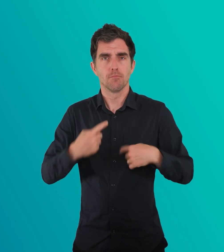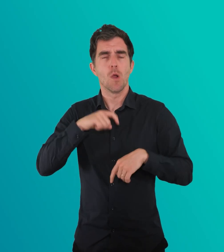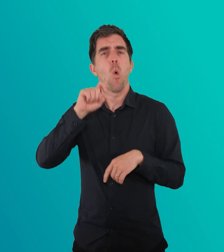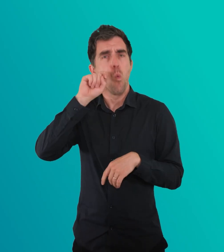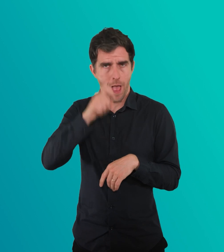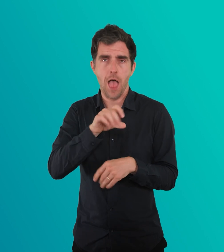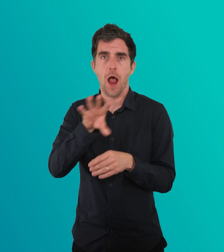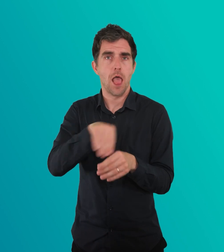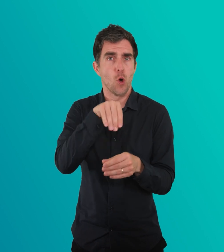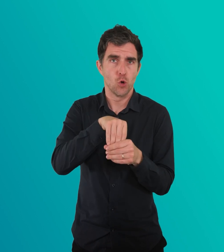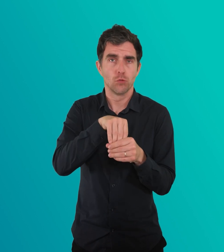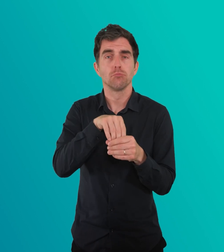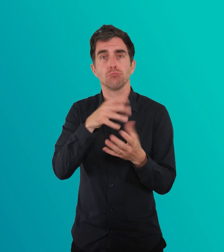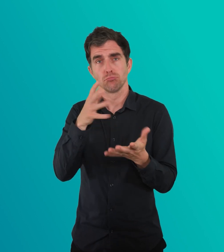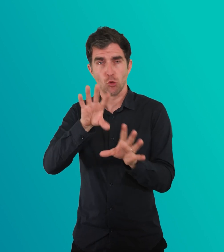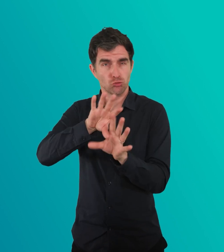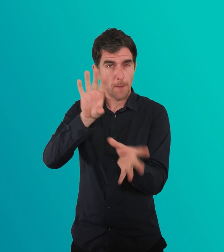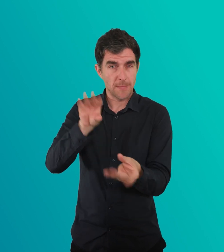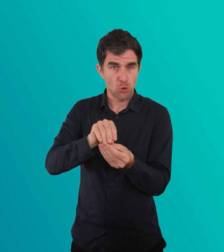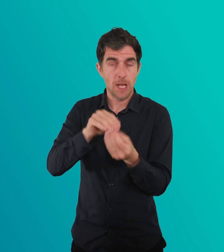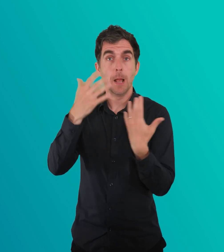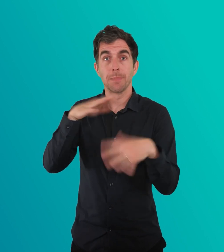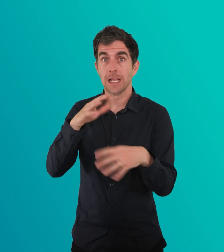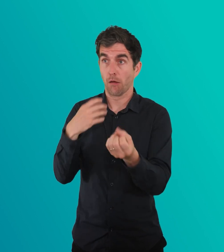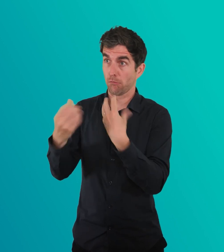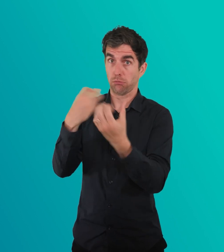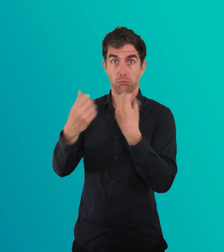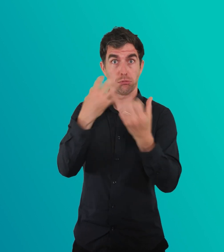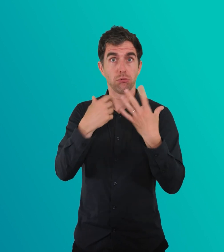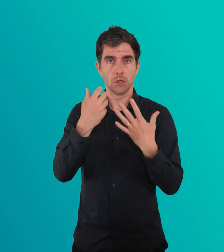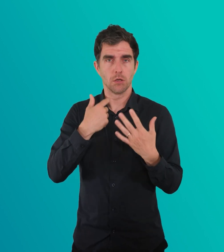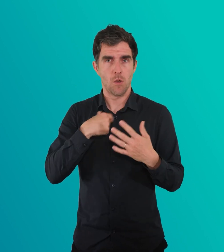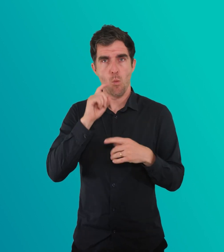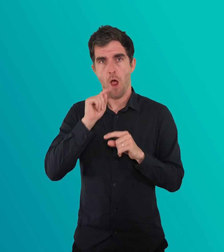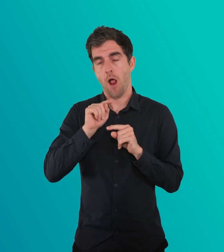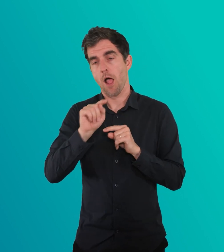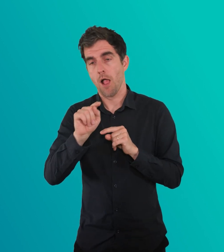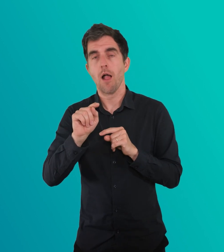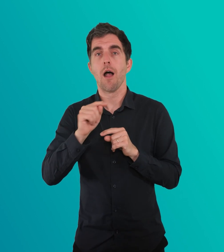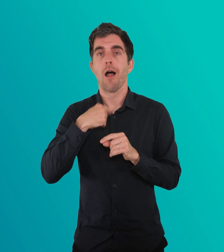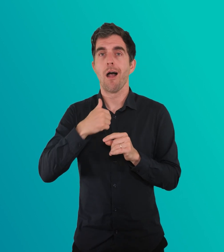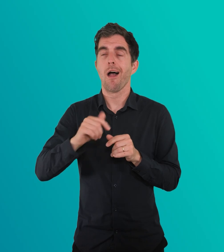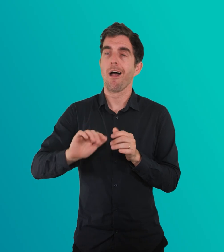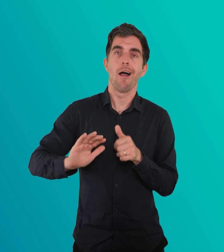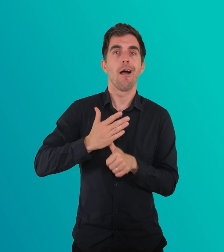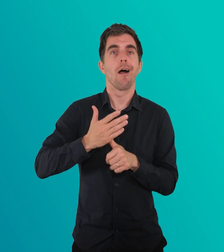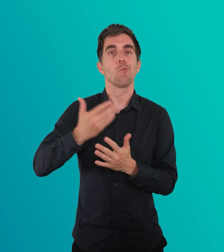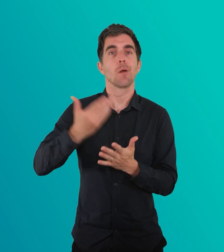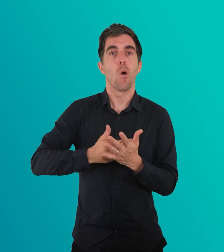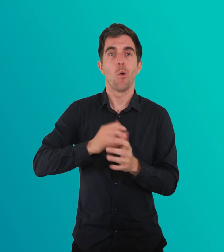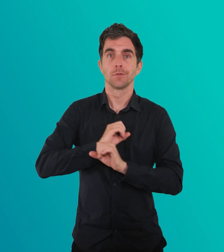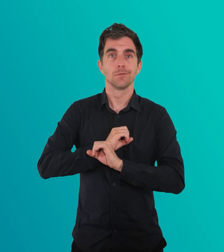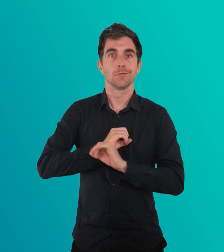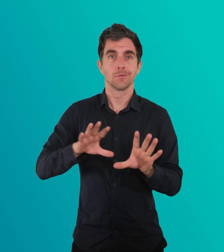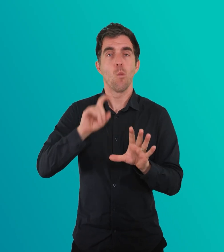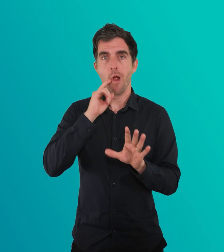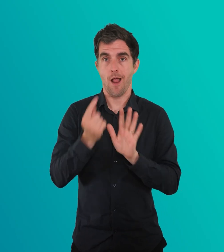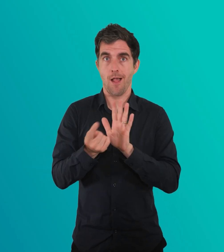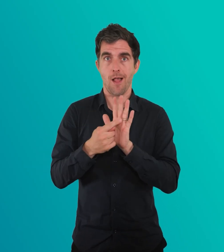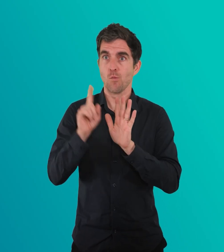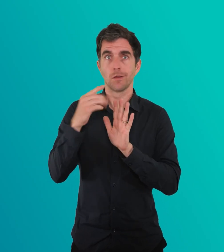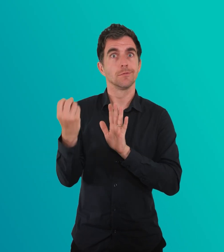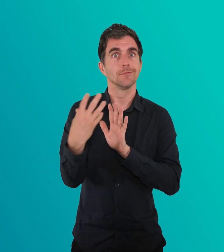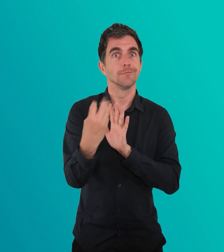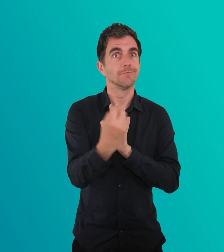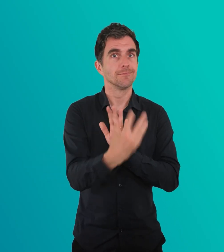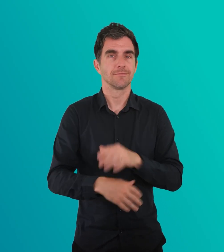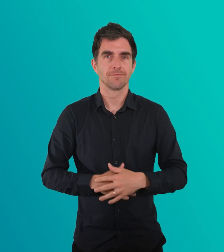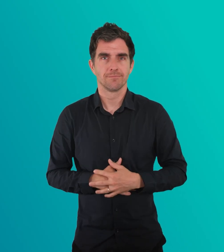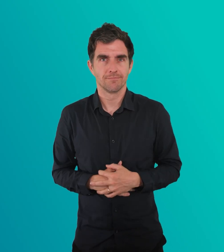We will include a summary of findings in our upcoming interim report.